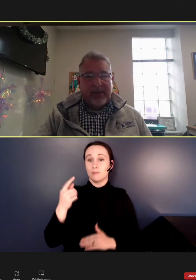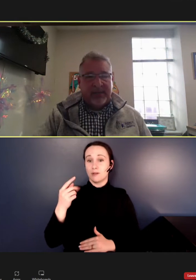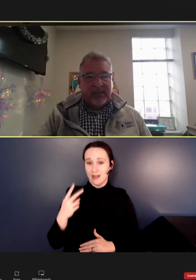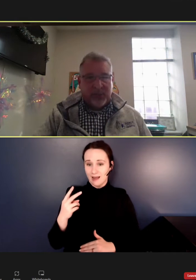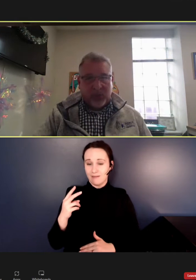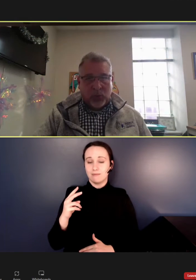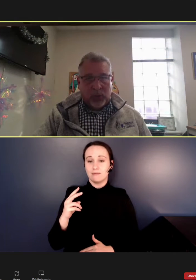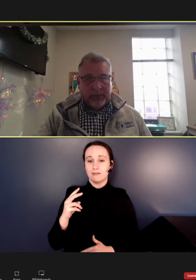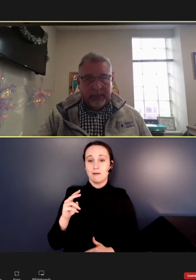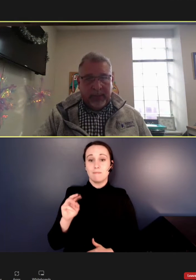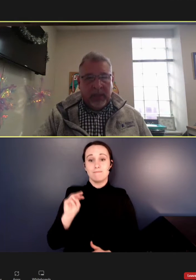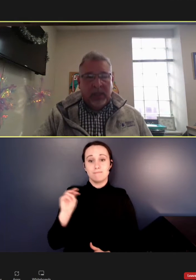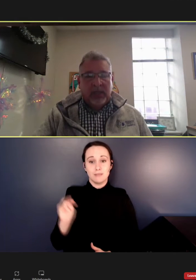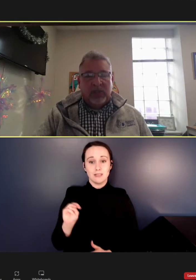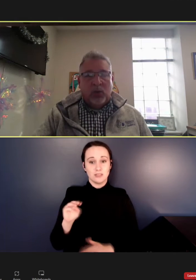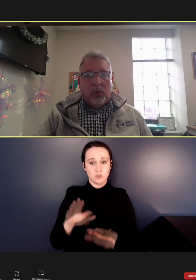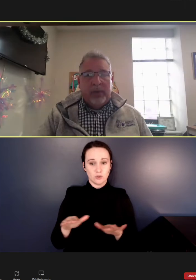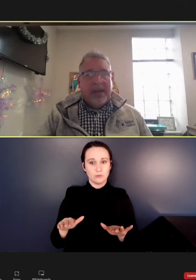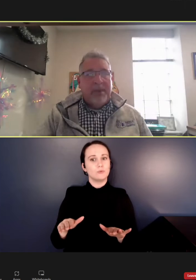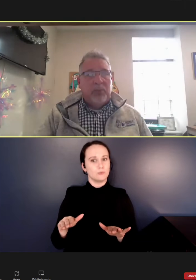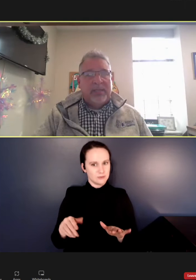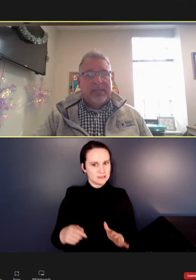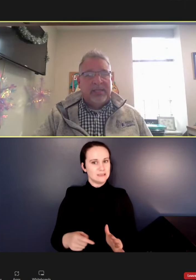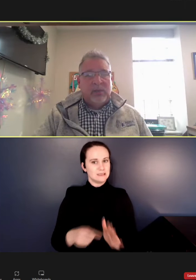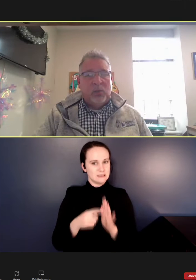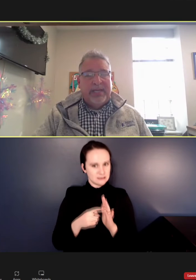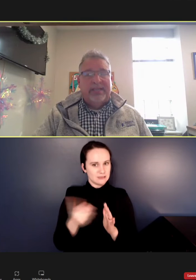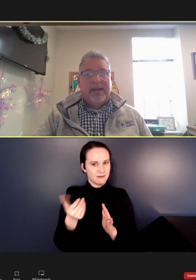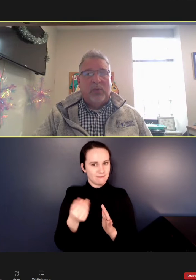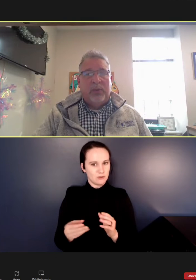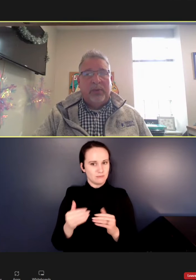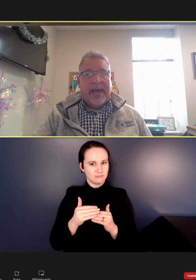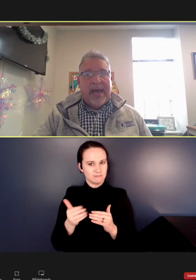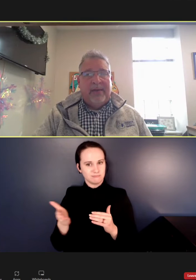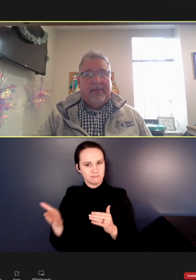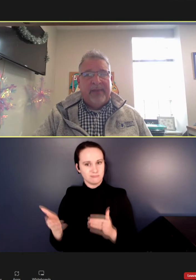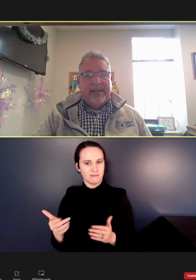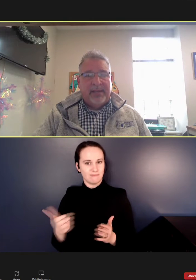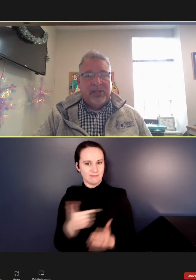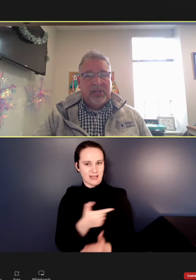vaccines for school. So, what we came up with is that we decided we would have a vaccination